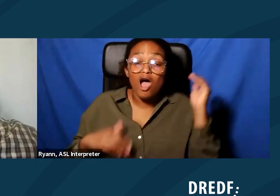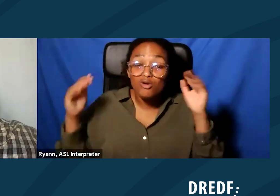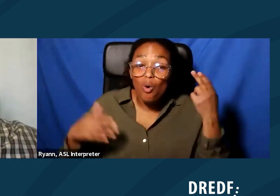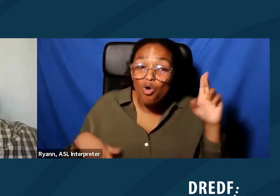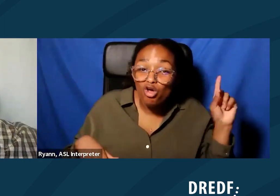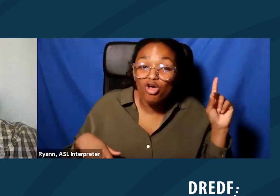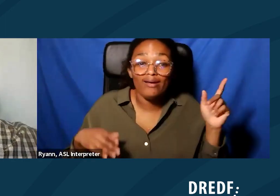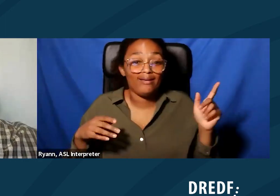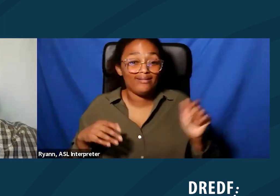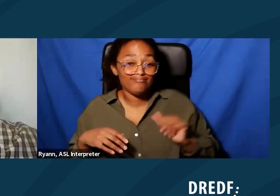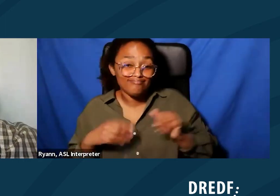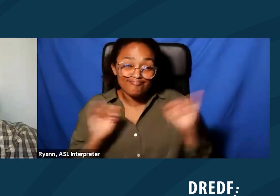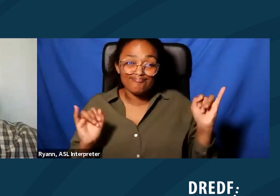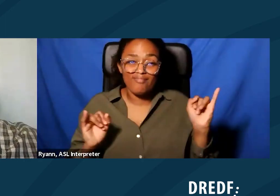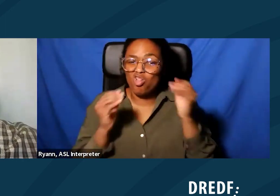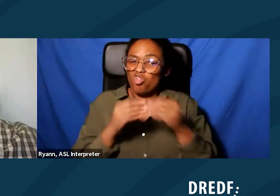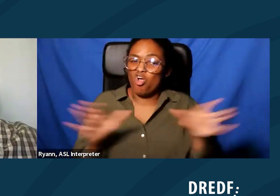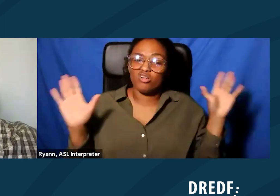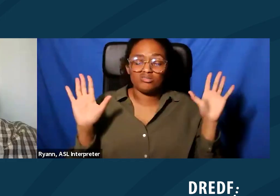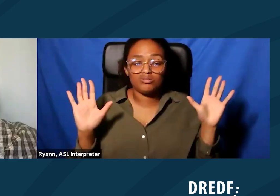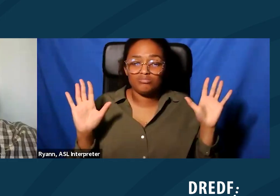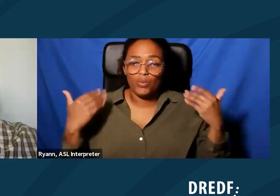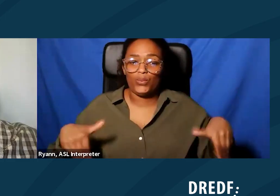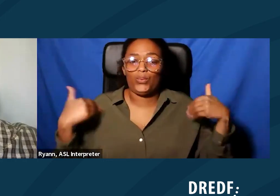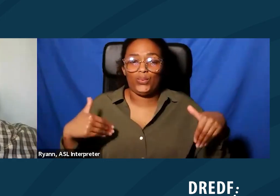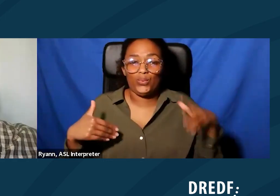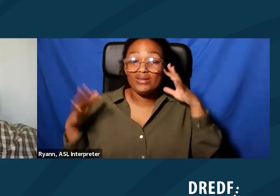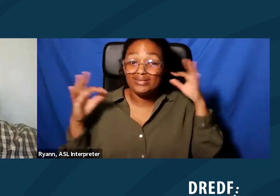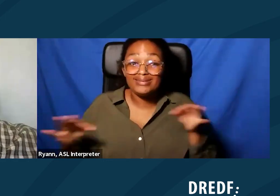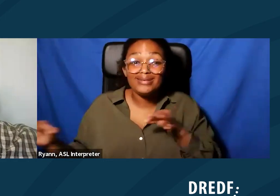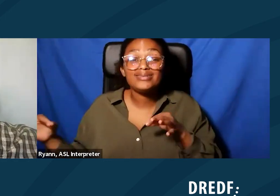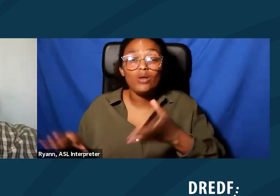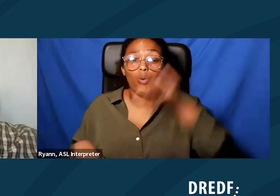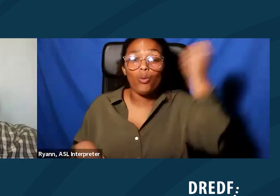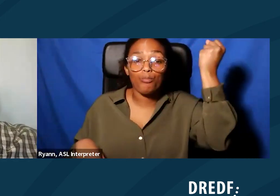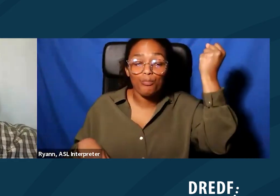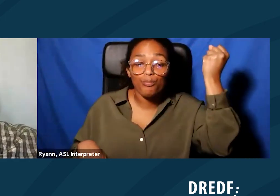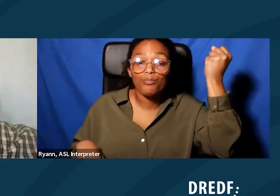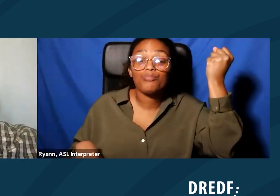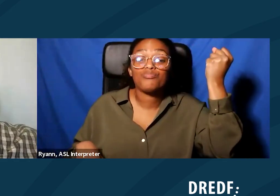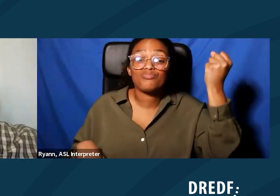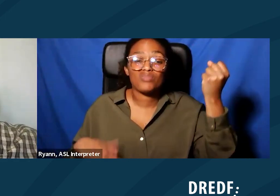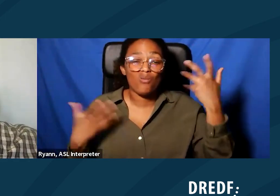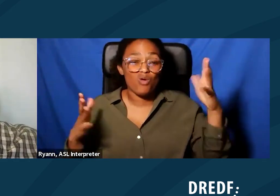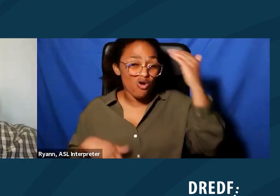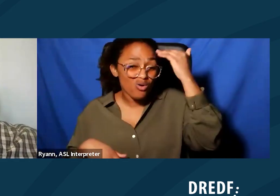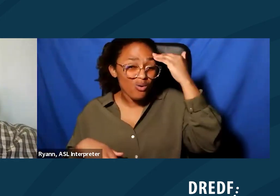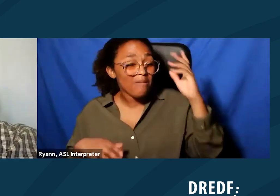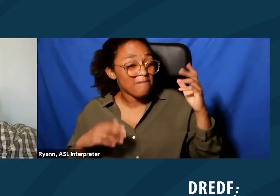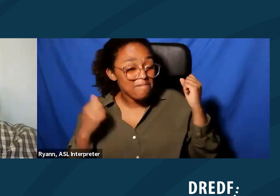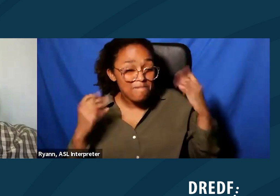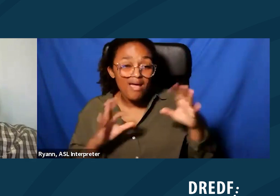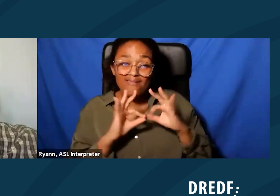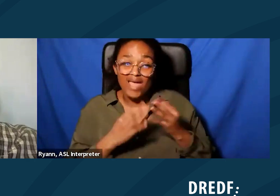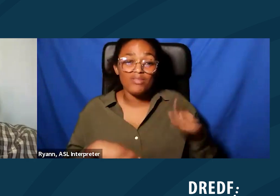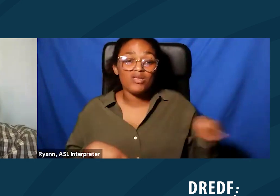We also know that families were told that this is your only option. And too often,